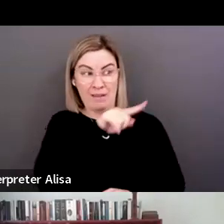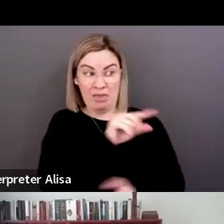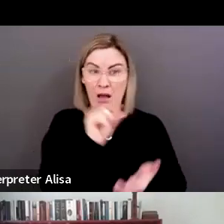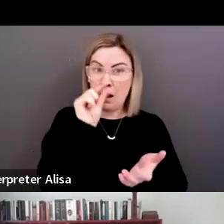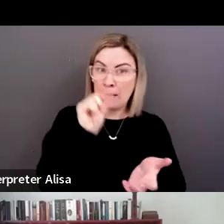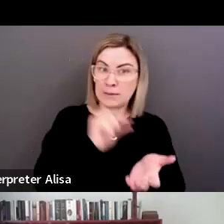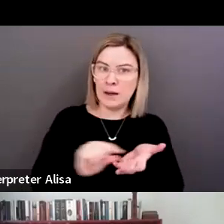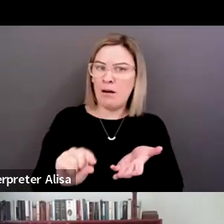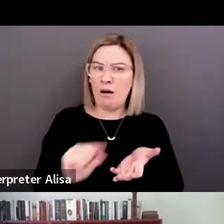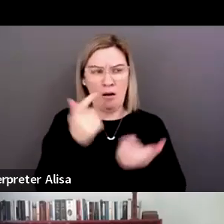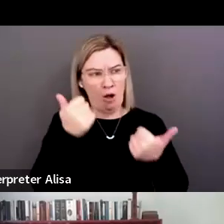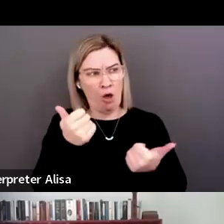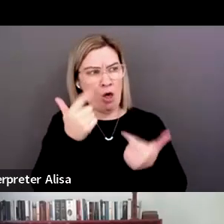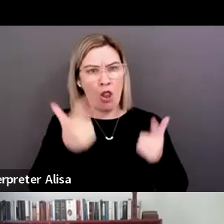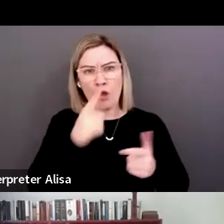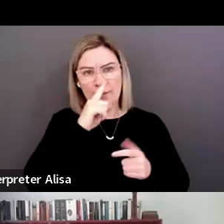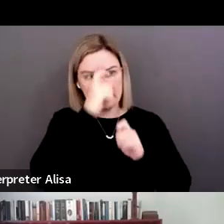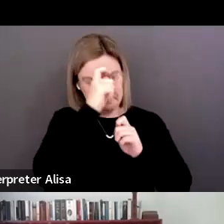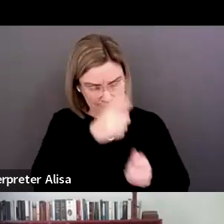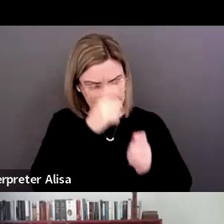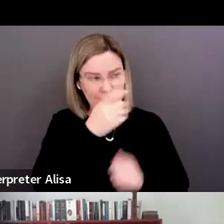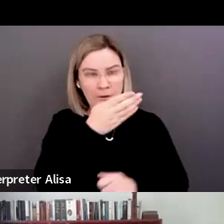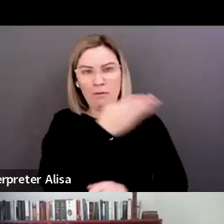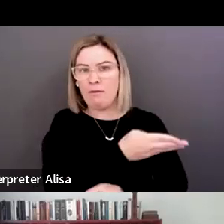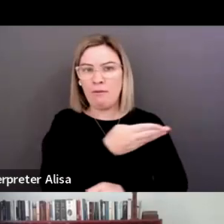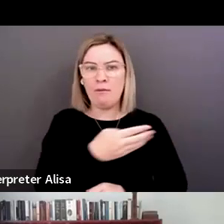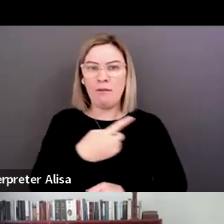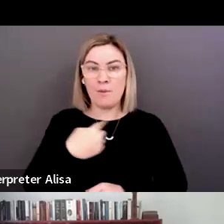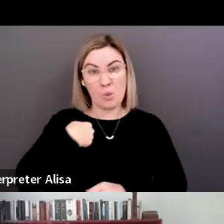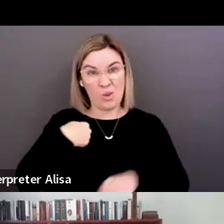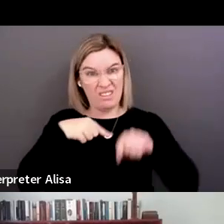sector. So, the interesting thing is here, they get a lot of bang for their